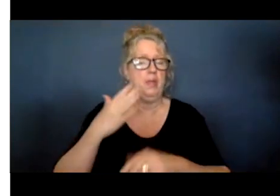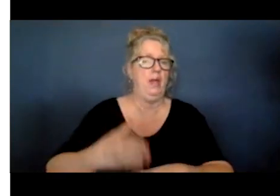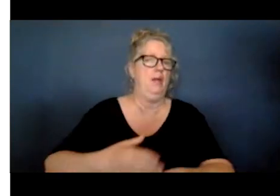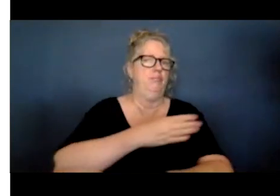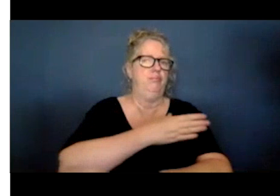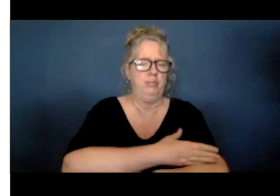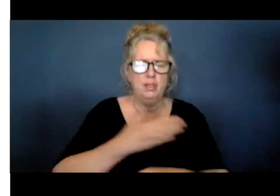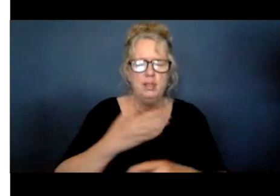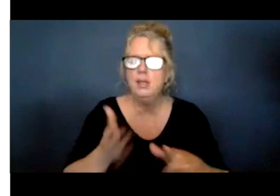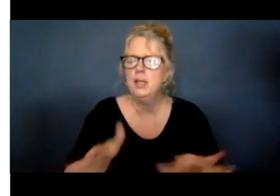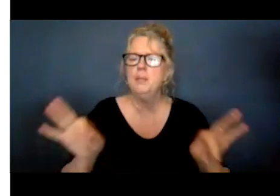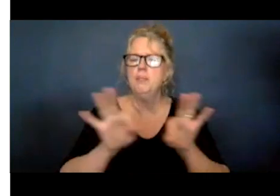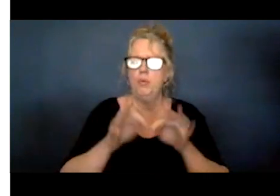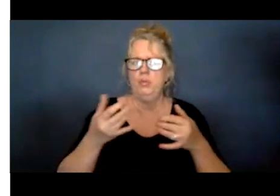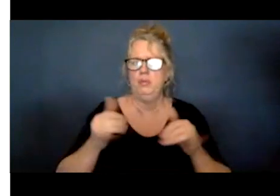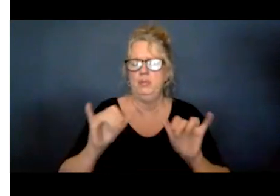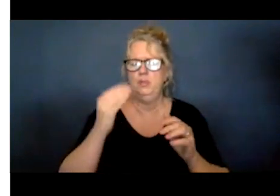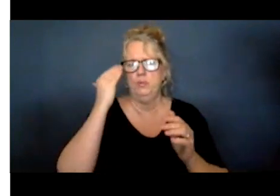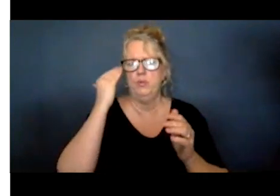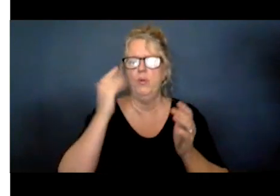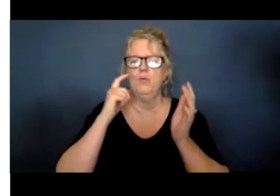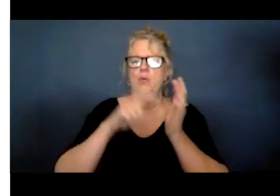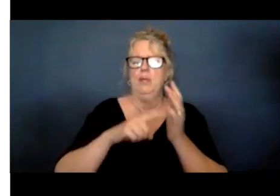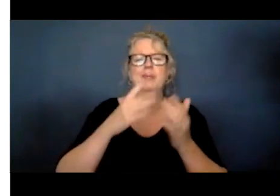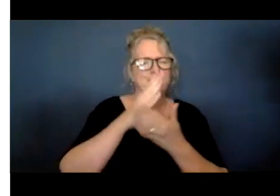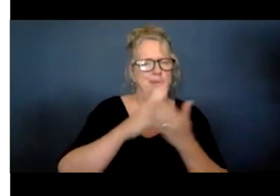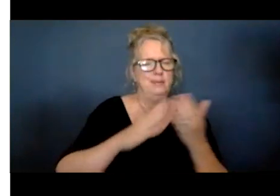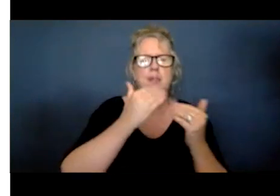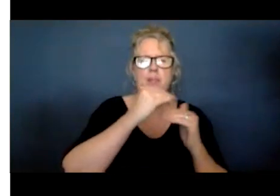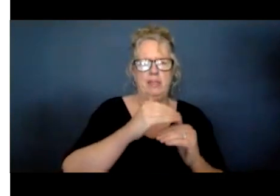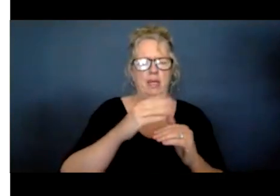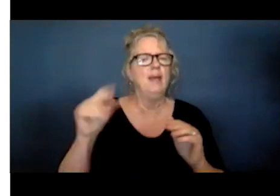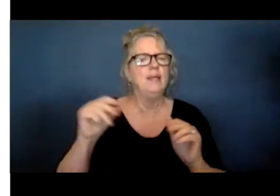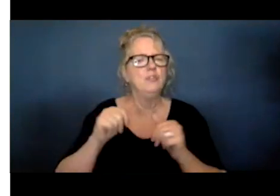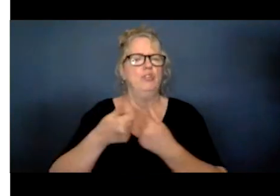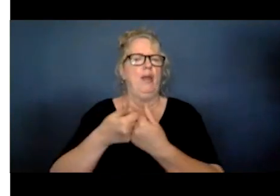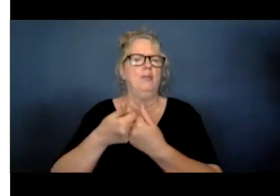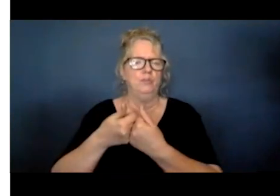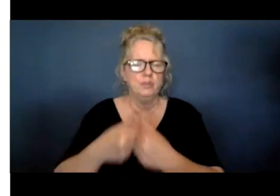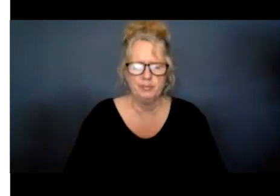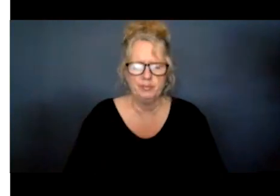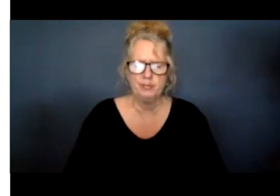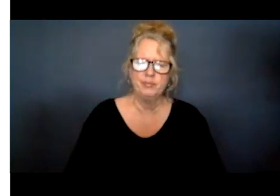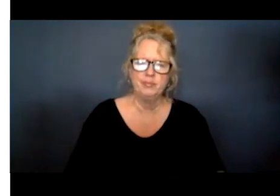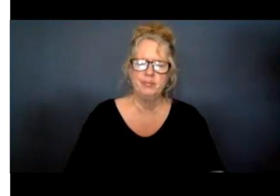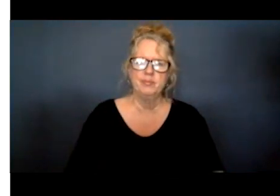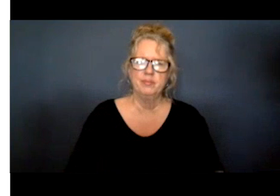it’s important to recognize that there are still limitations and challenges to address.